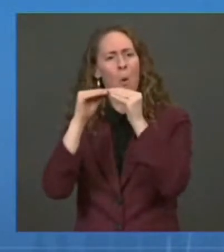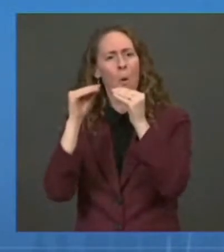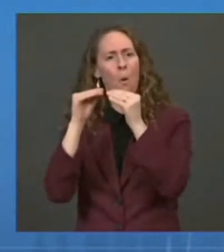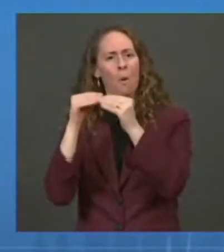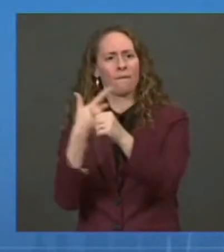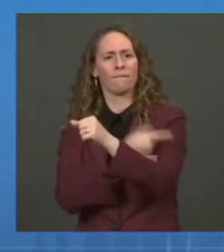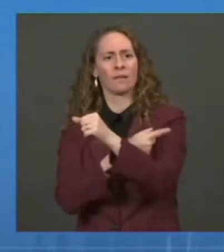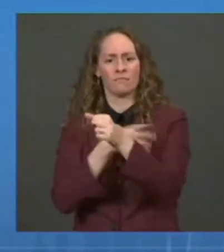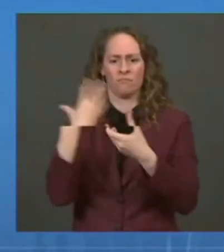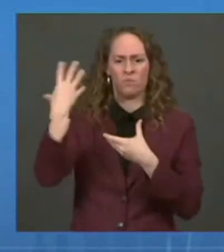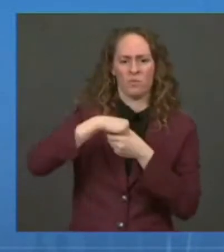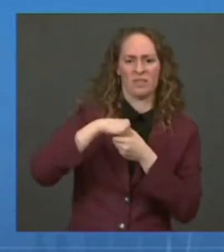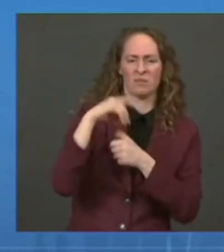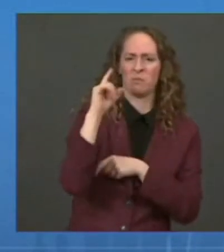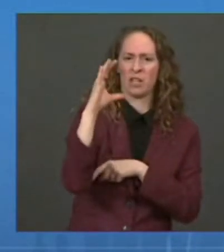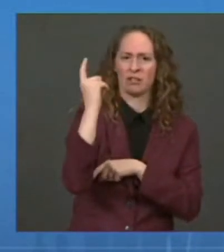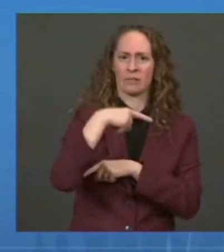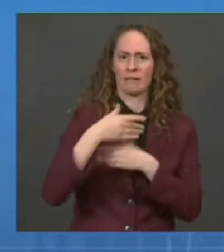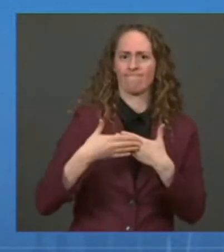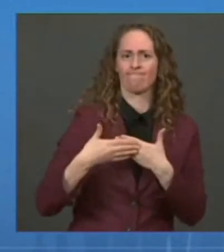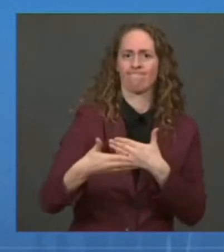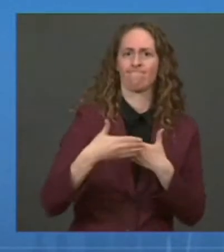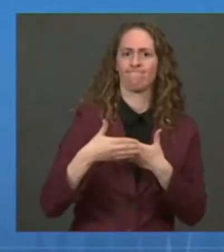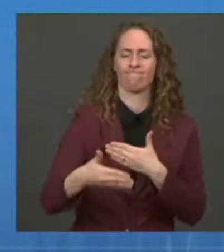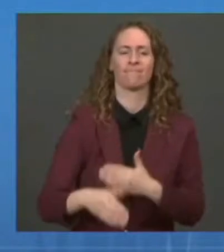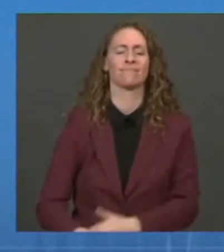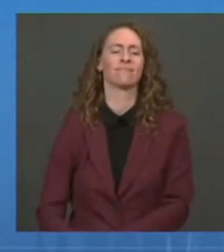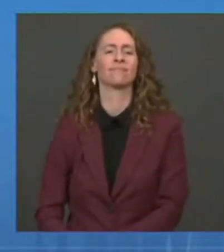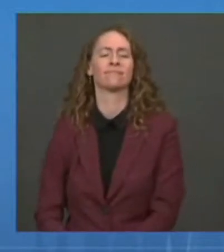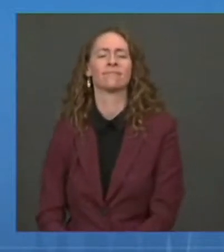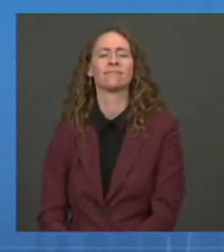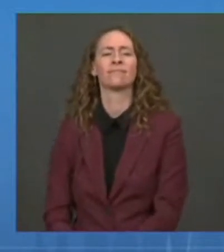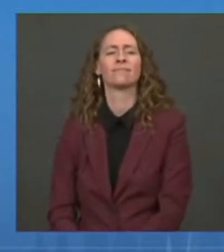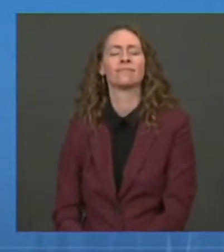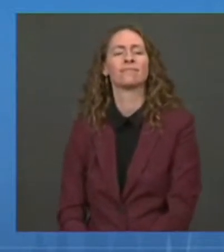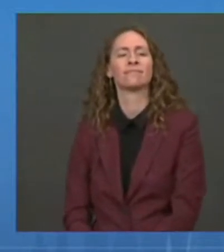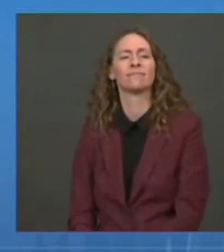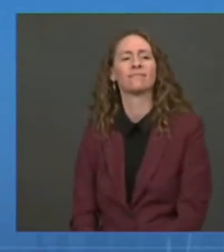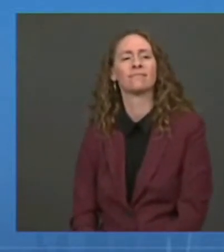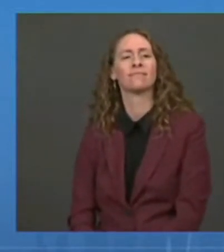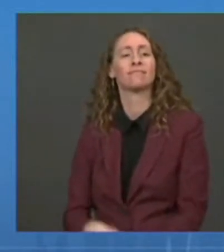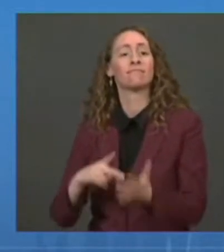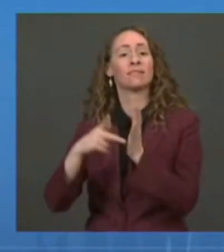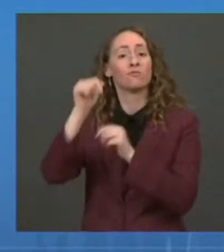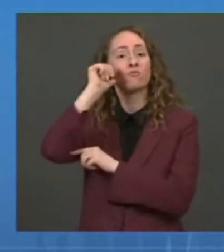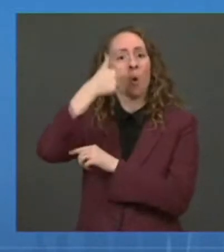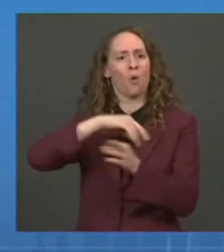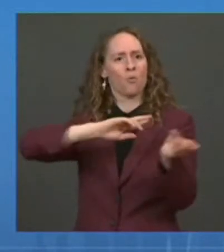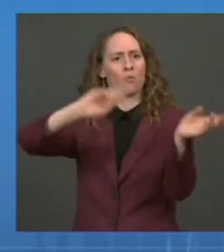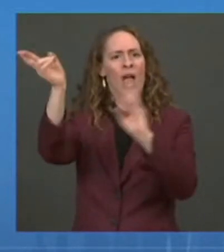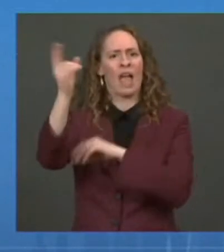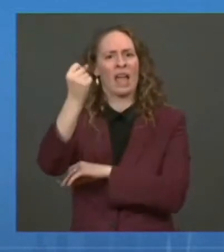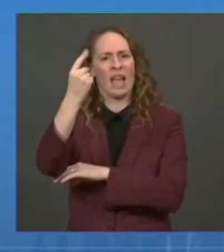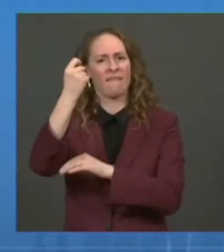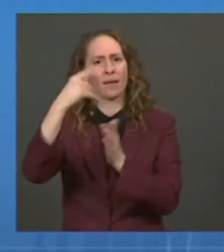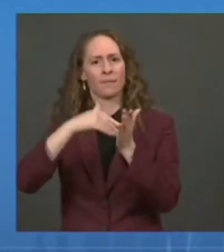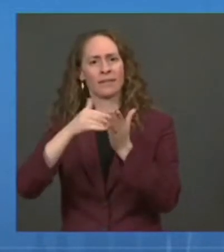DOSES IN THE NEXT 100 DAYS. AND JUST TODAY WE ARE SHIPPING